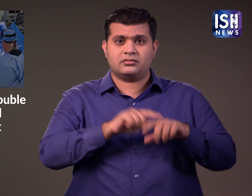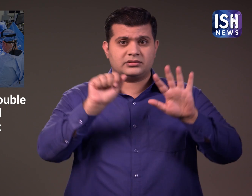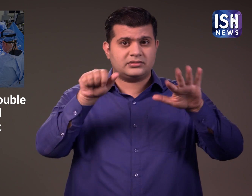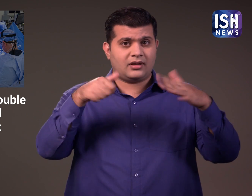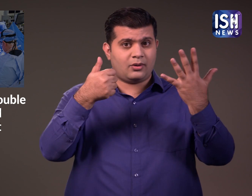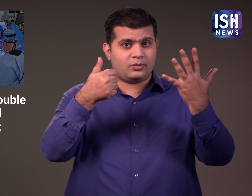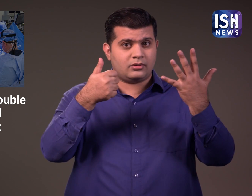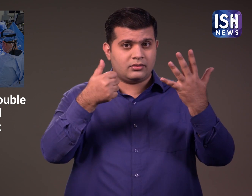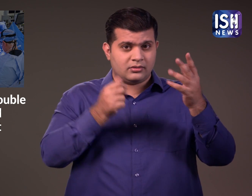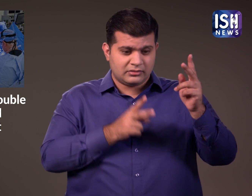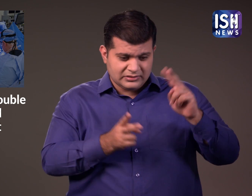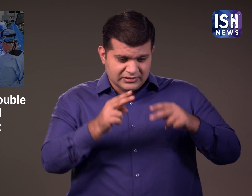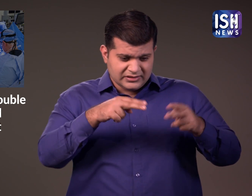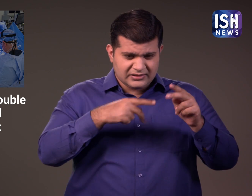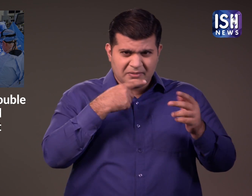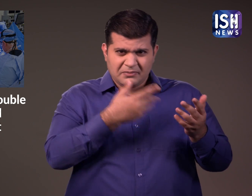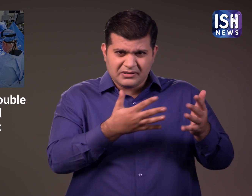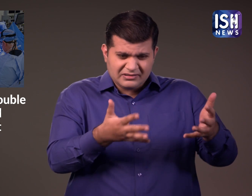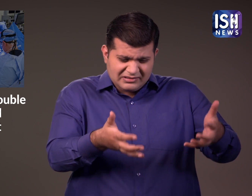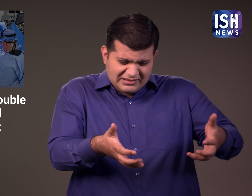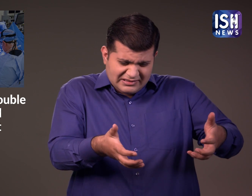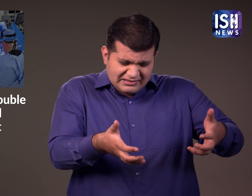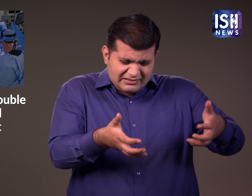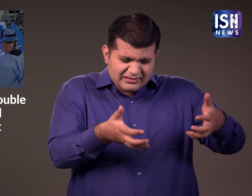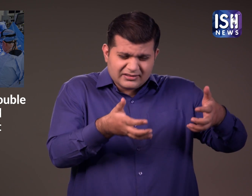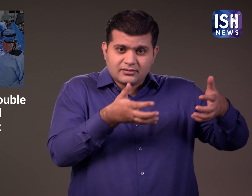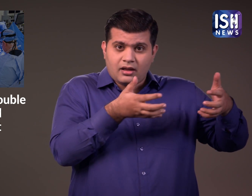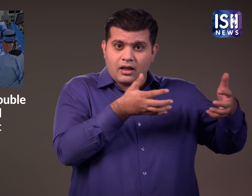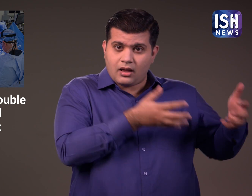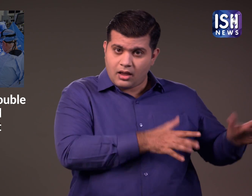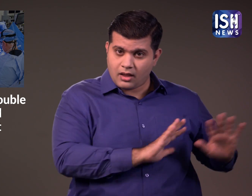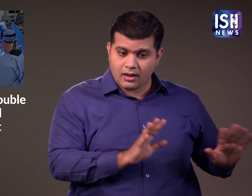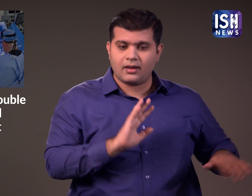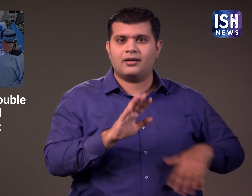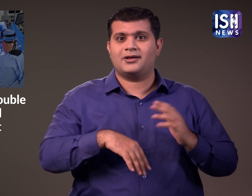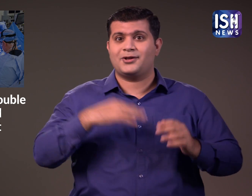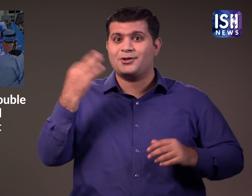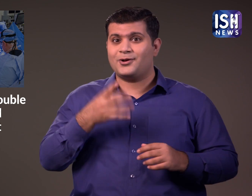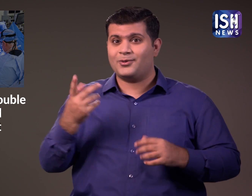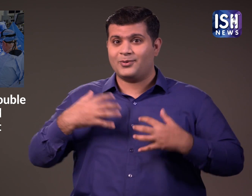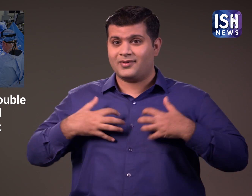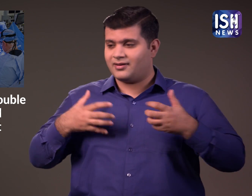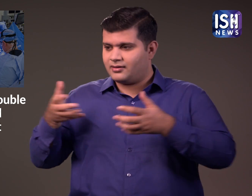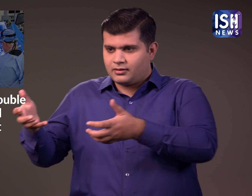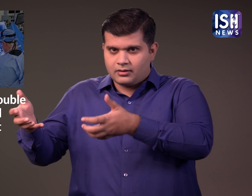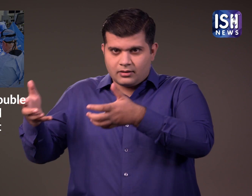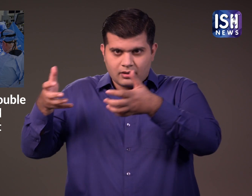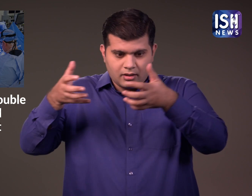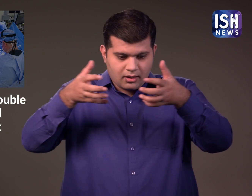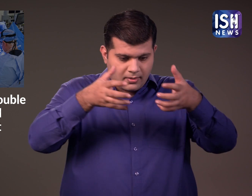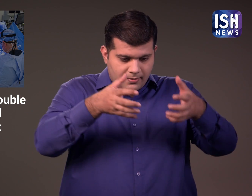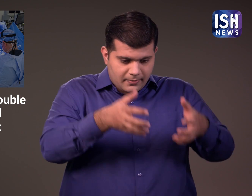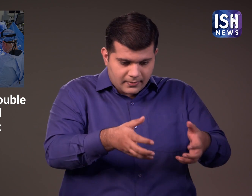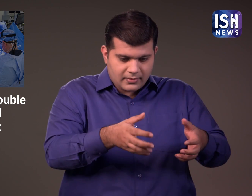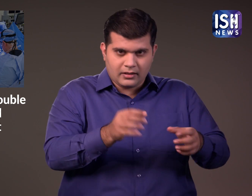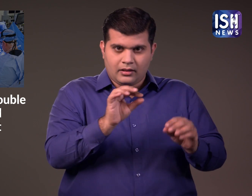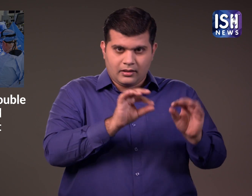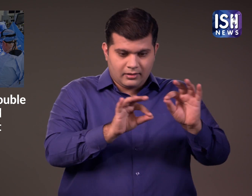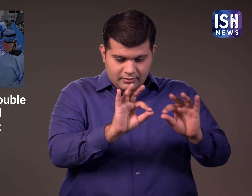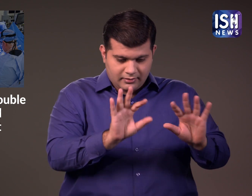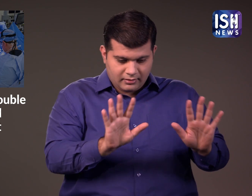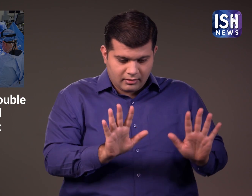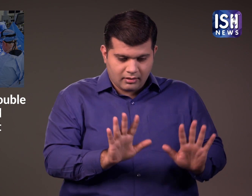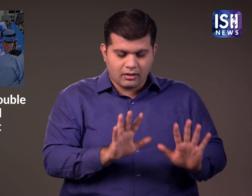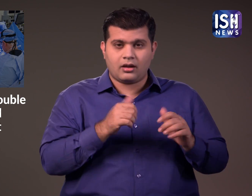The surgery lasted 6 hours. The doctors removed his old lungs & put the new lungs in his body and the surgery was successful.